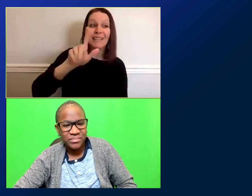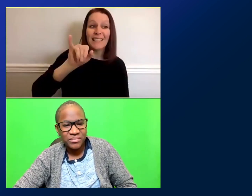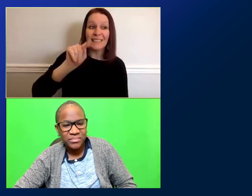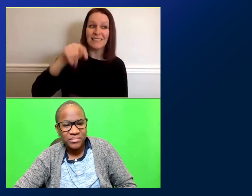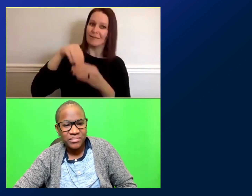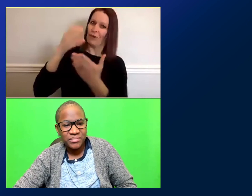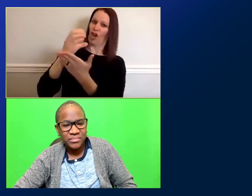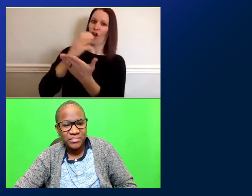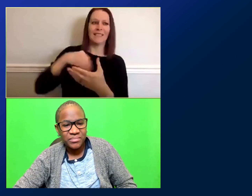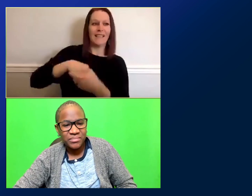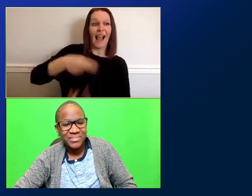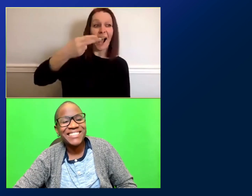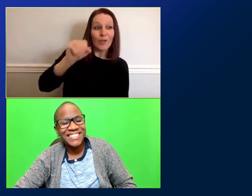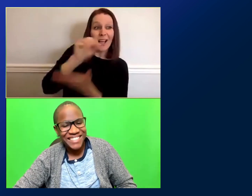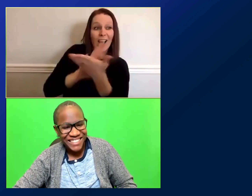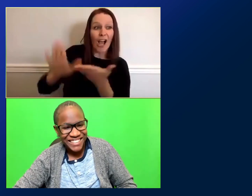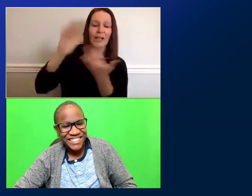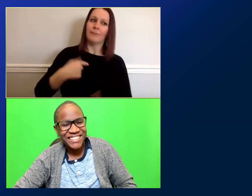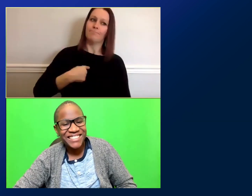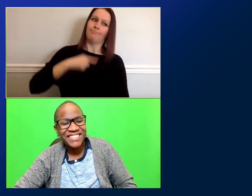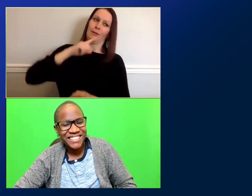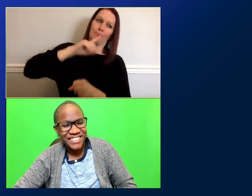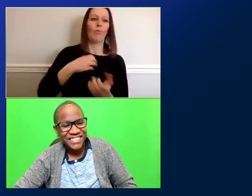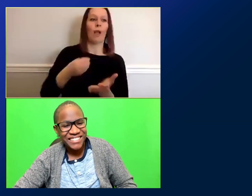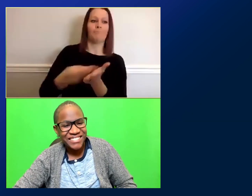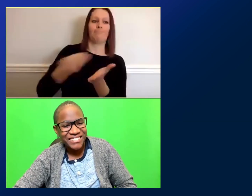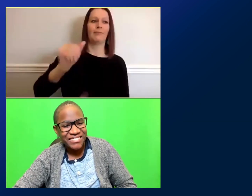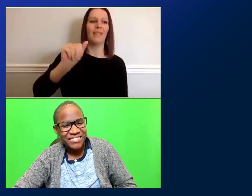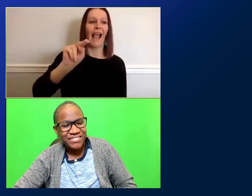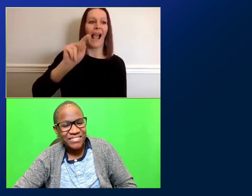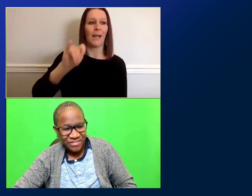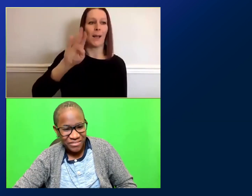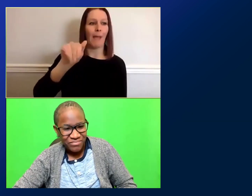teach children's literature course in high school and college and so i really appreciated